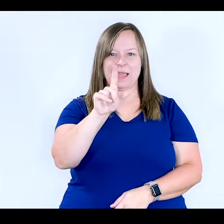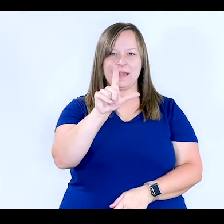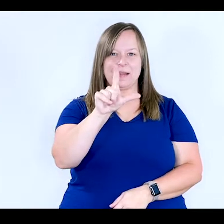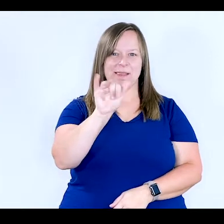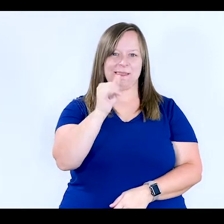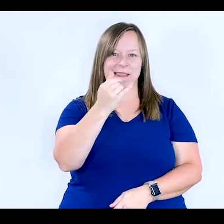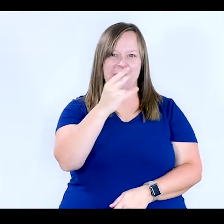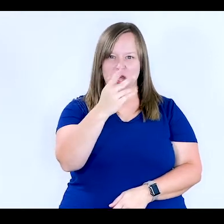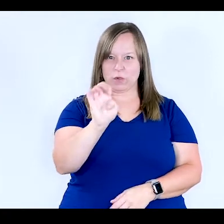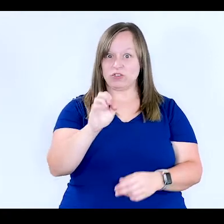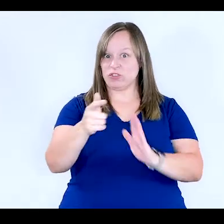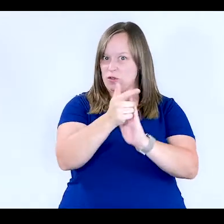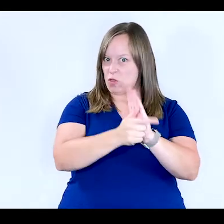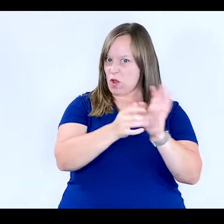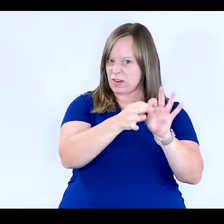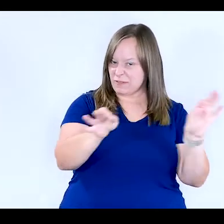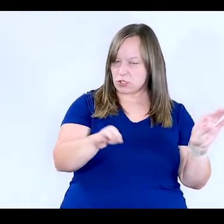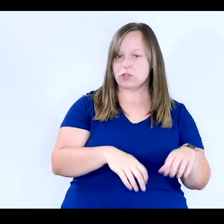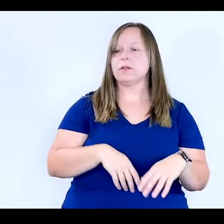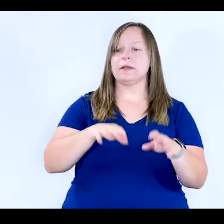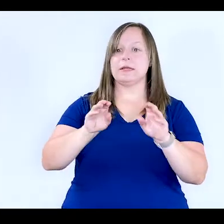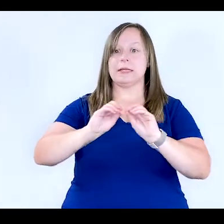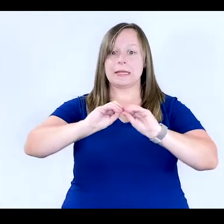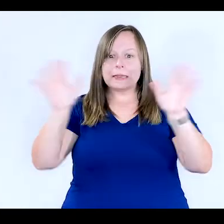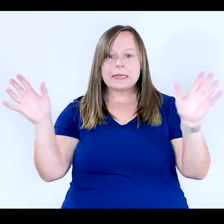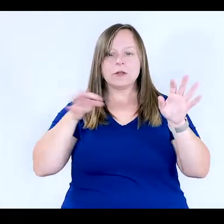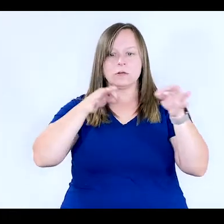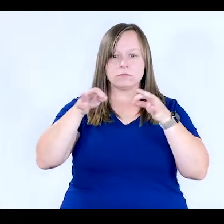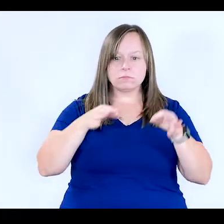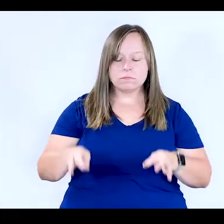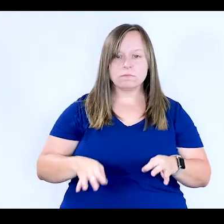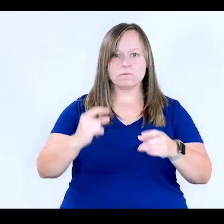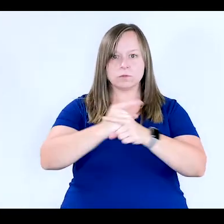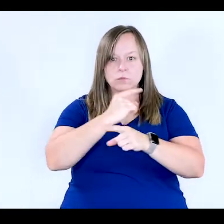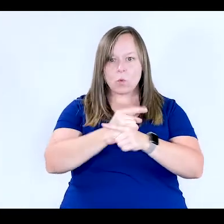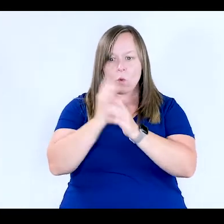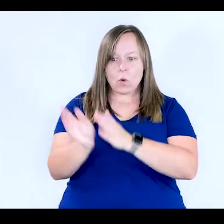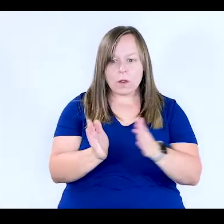using a statutory definition here-- it is clear concise organized and appropriate